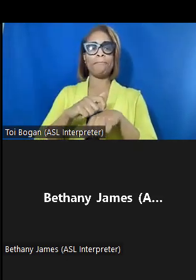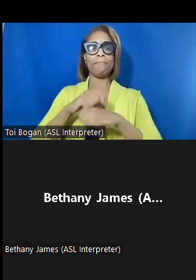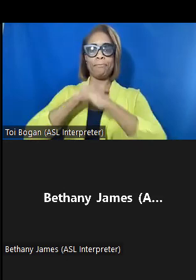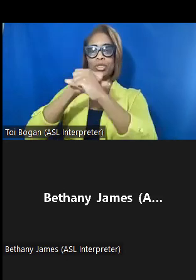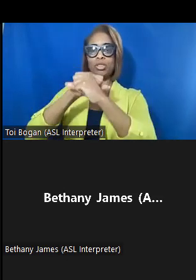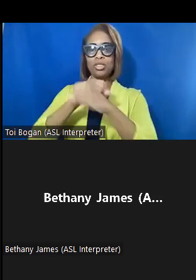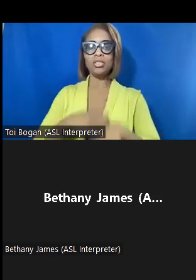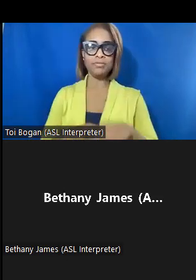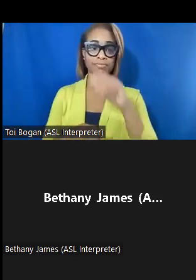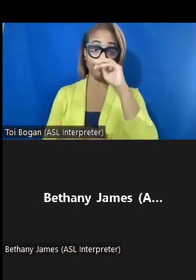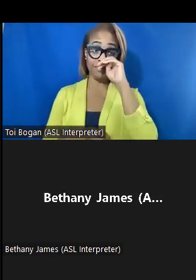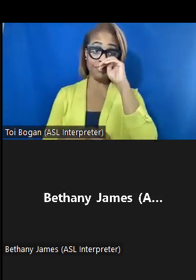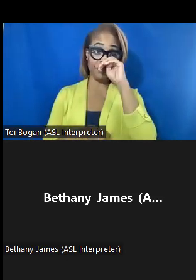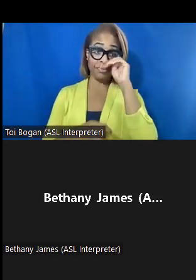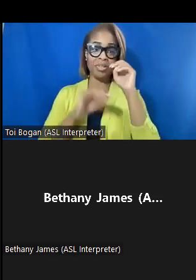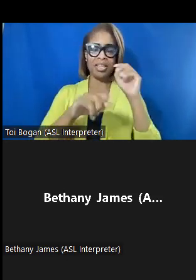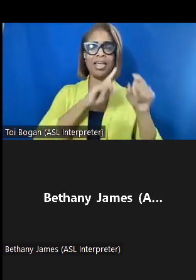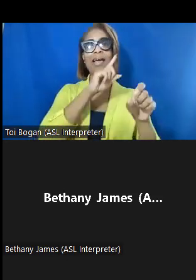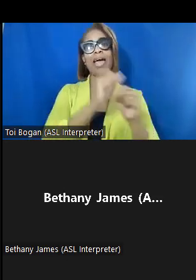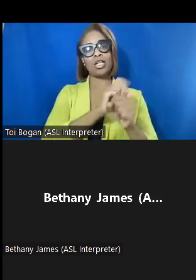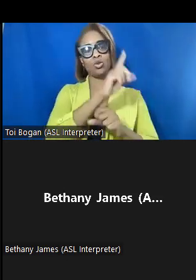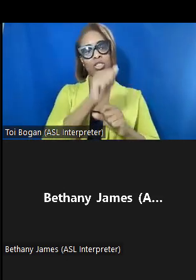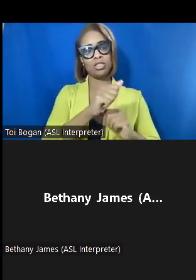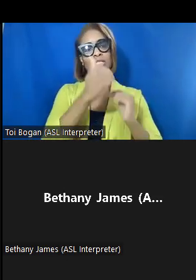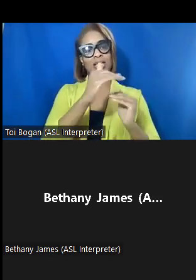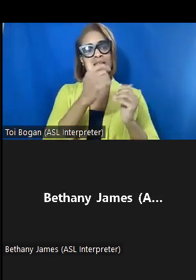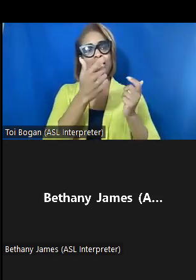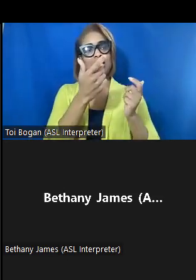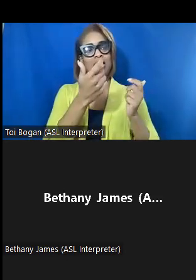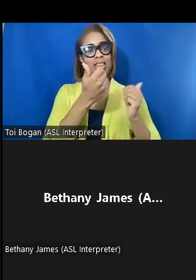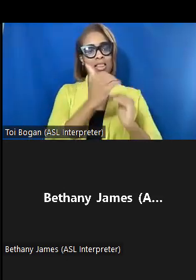So that was our actual disability. Substantial limitation, major life activities.